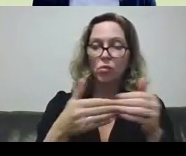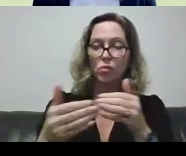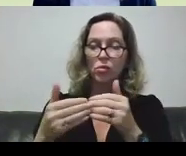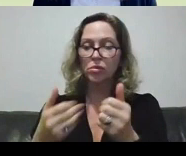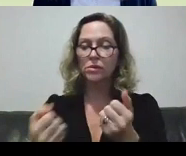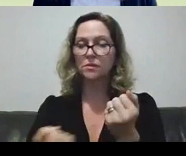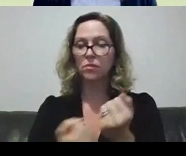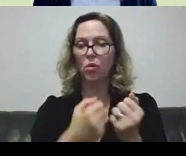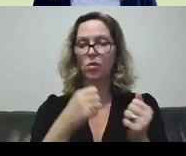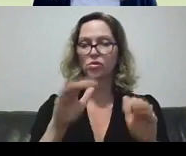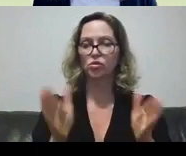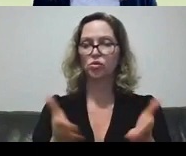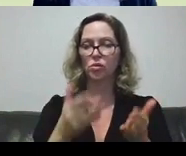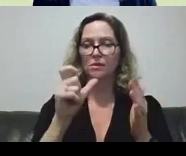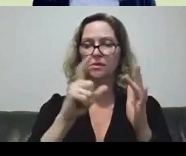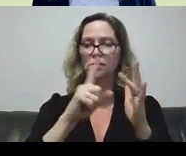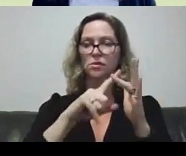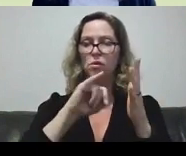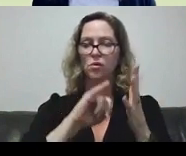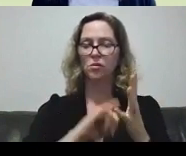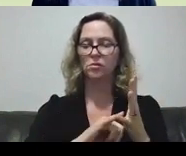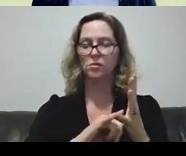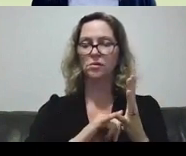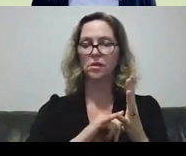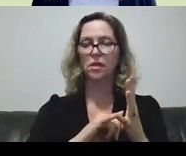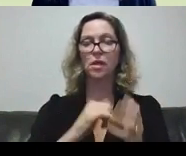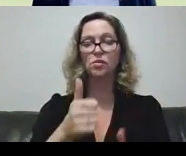it's great to know the role of a support coordinator because there's far